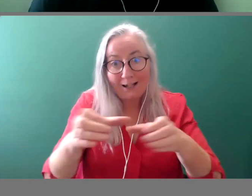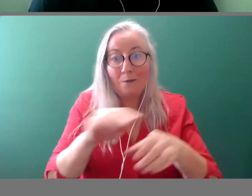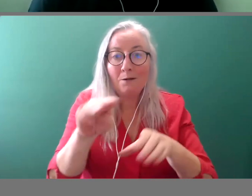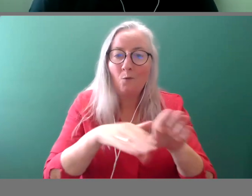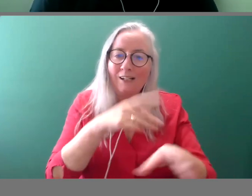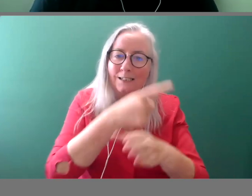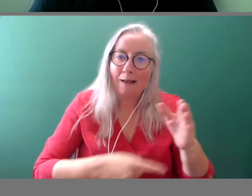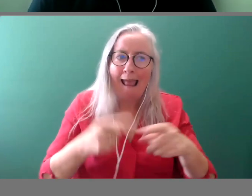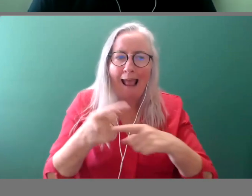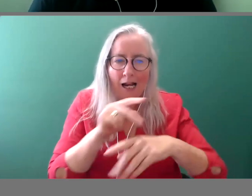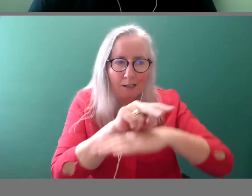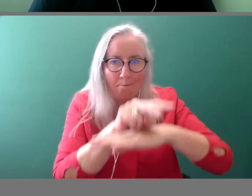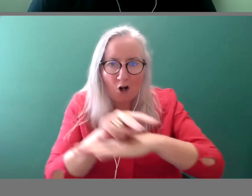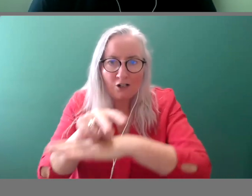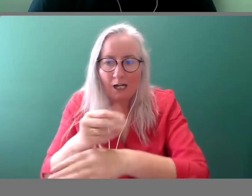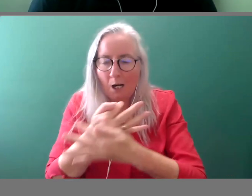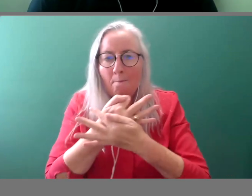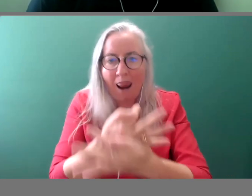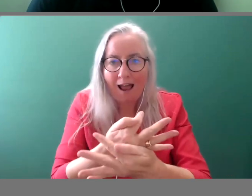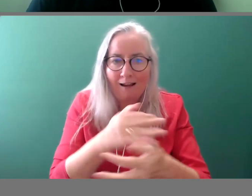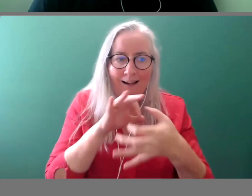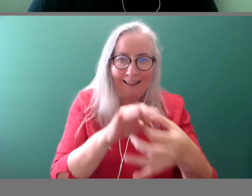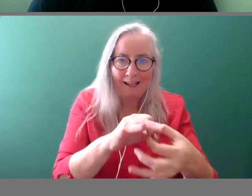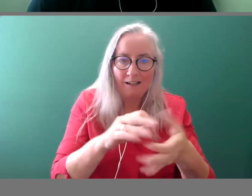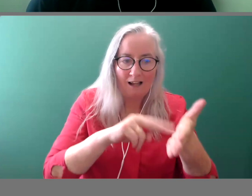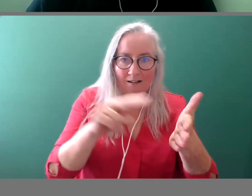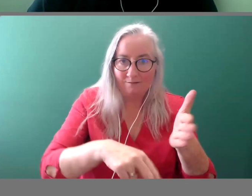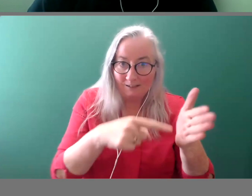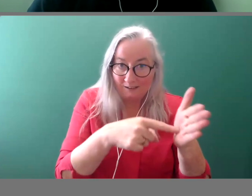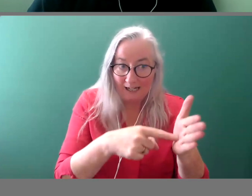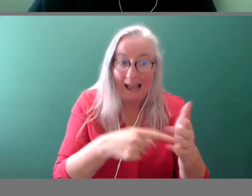monitoring and compliance with these obligations and the establishment of a Centre for Excellence